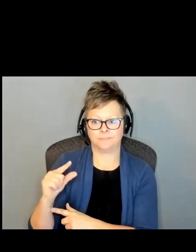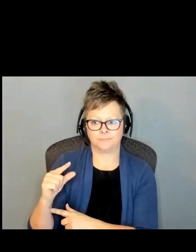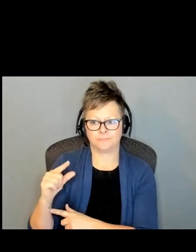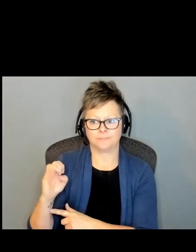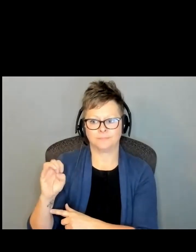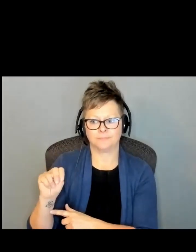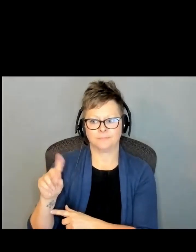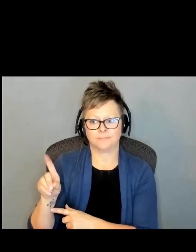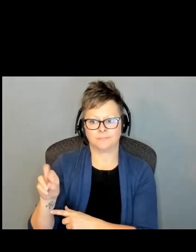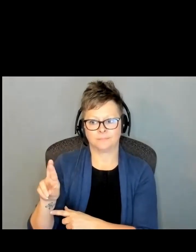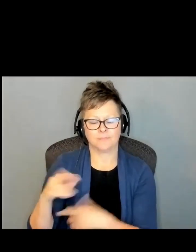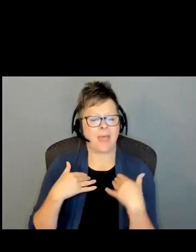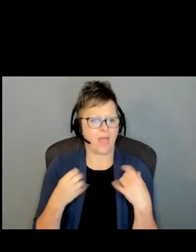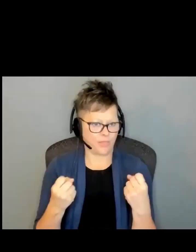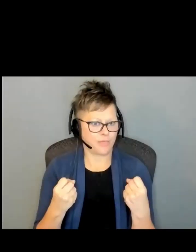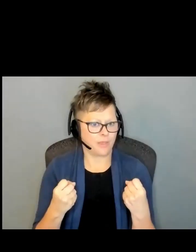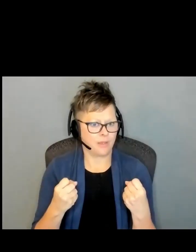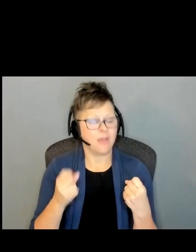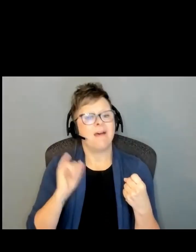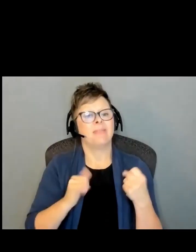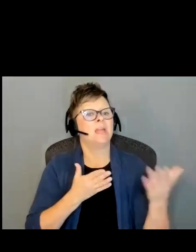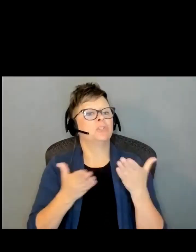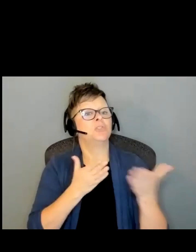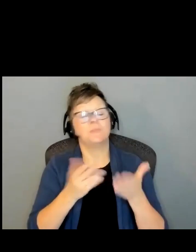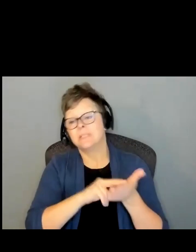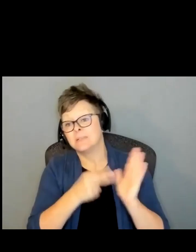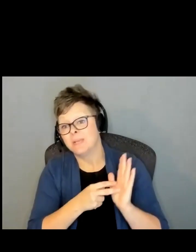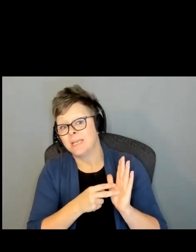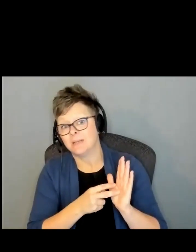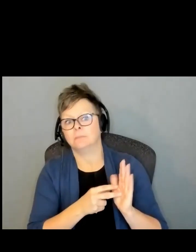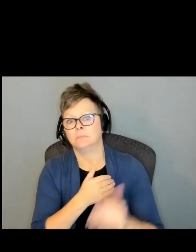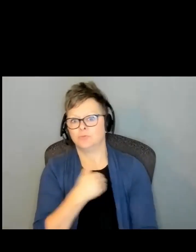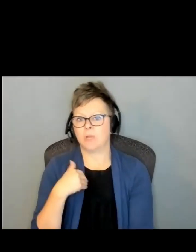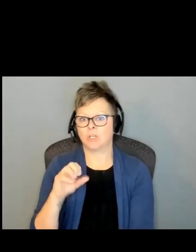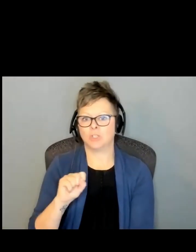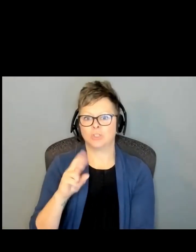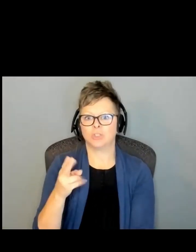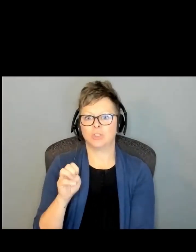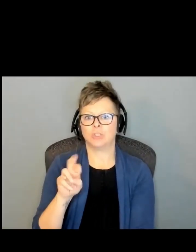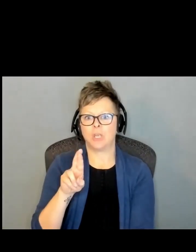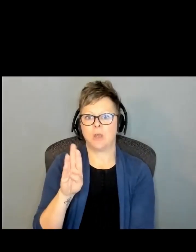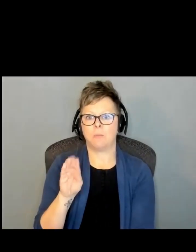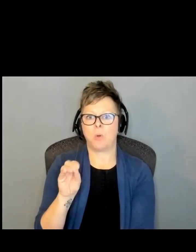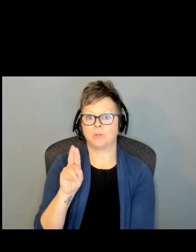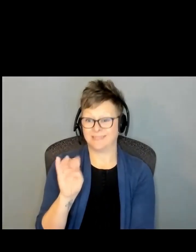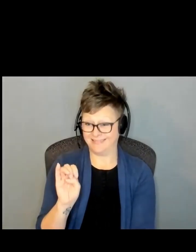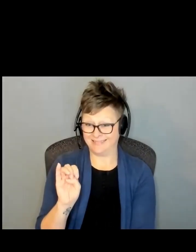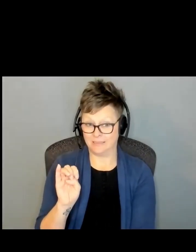The services were only given in Toronto at Sherbourne as some of you refer, some of you